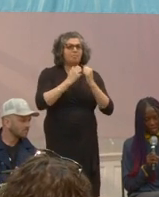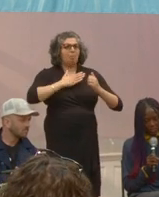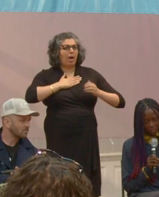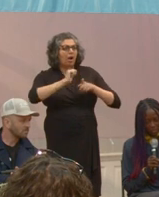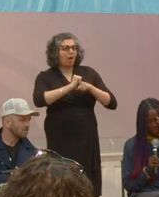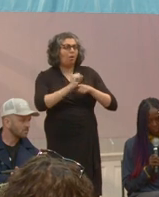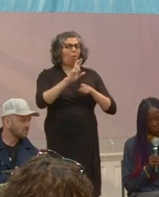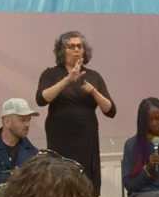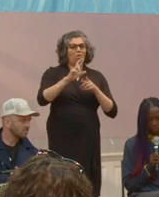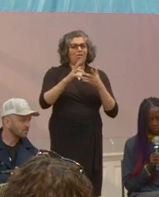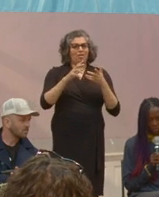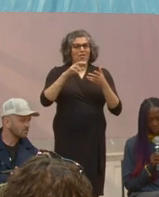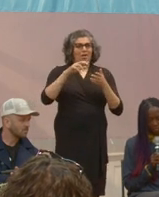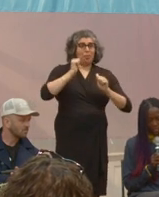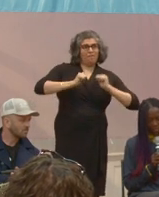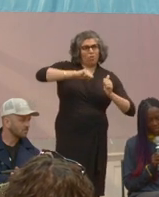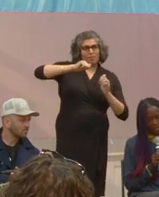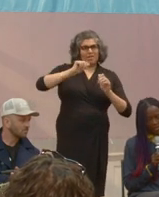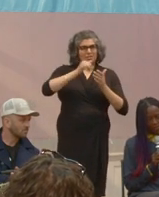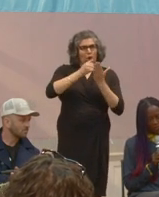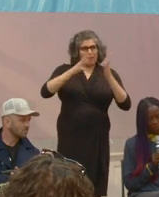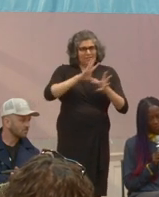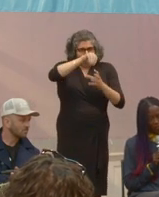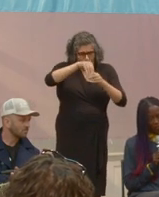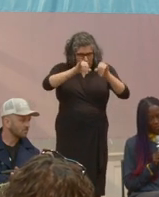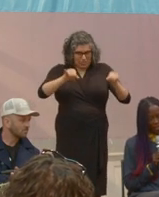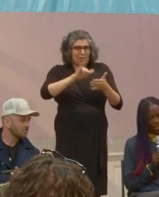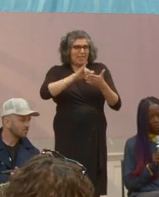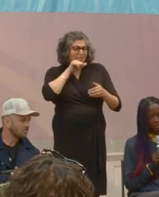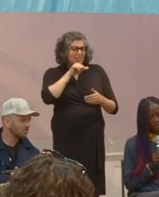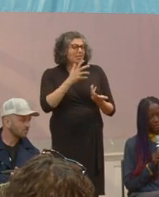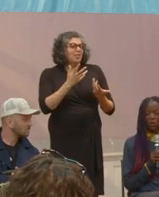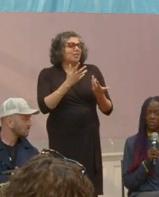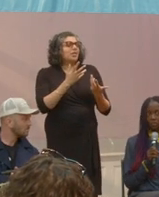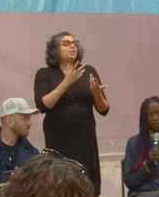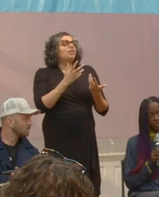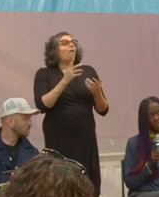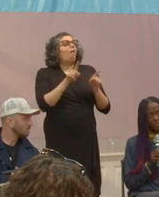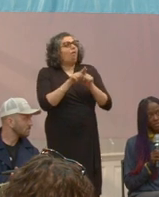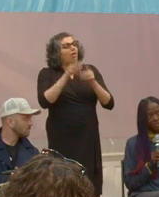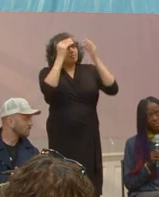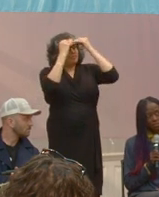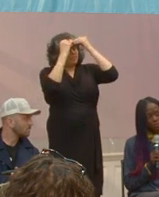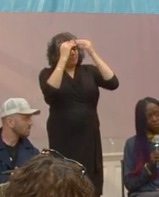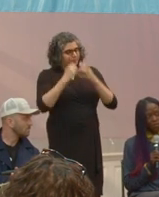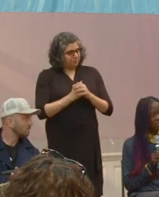practice of any given performance artist. I am thinking also about just the distinctions between these